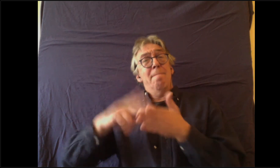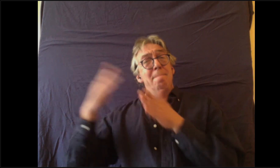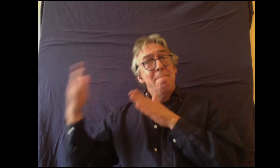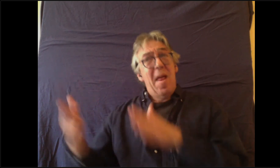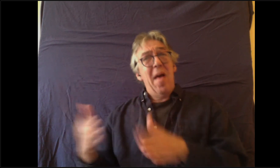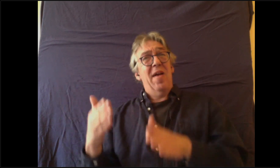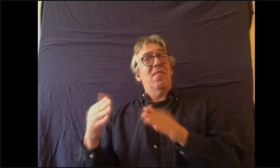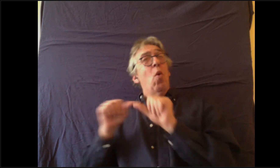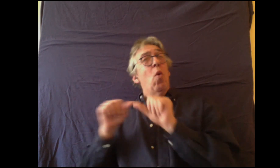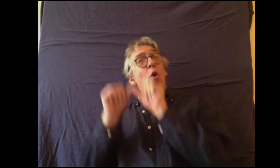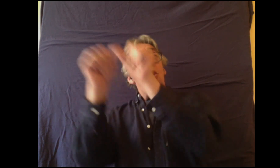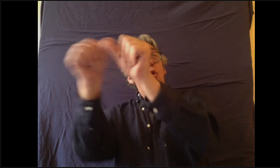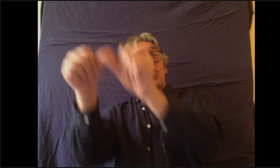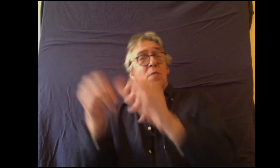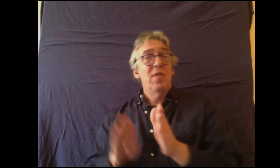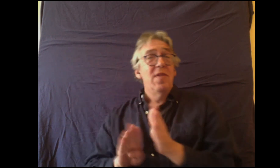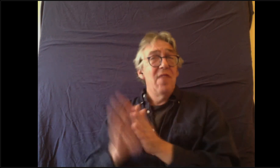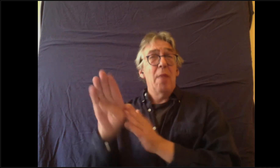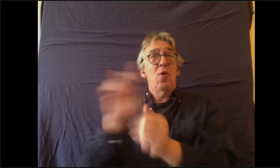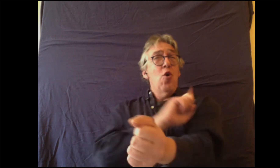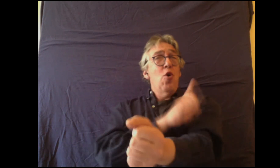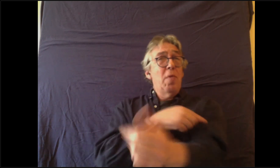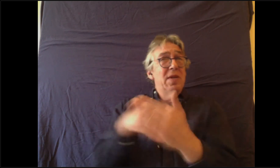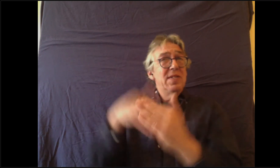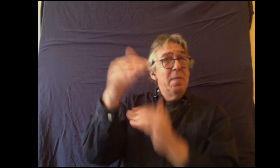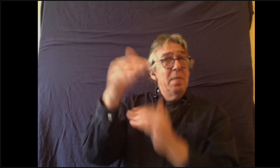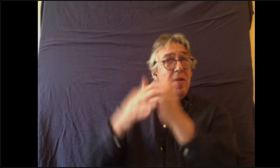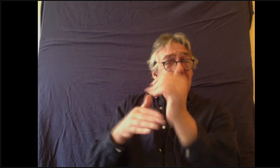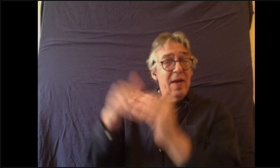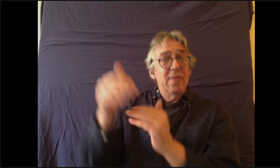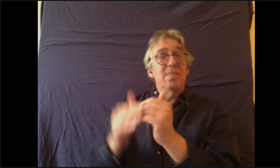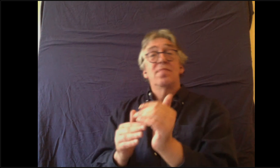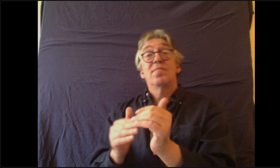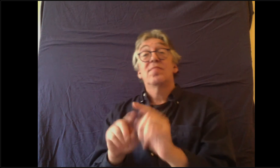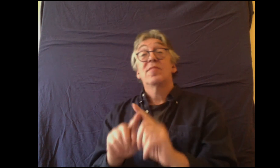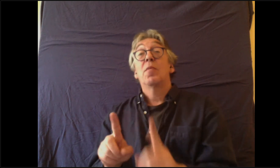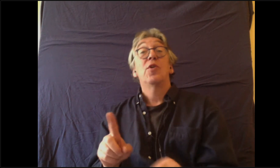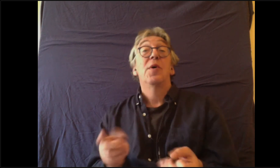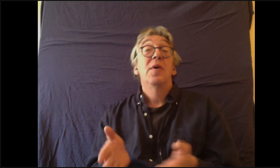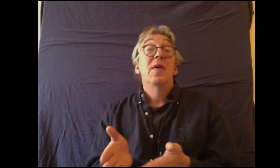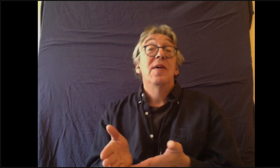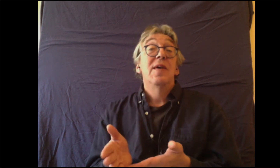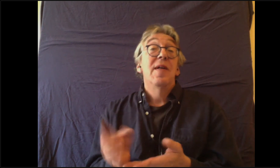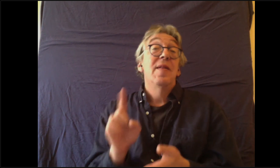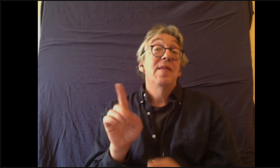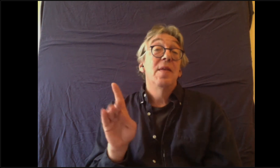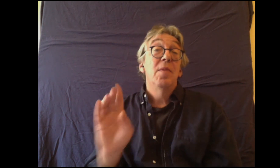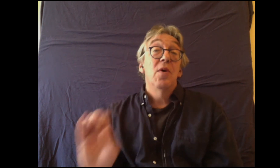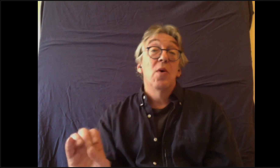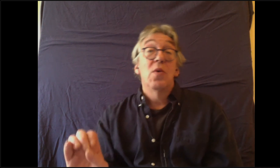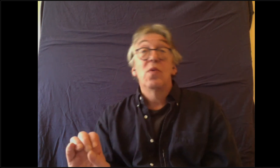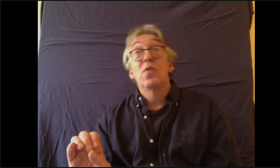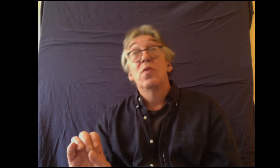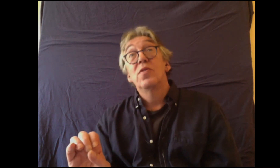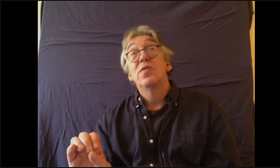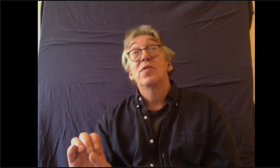but you don't know how always DPOs work as representative organizations.